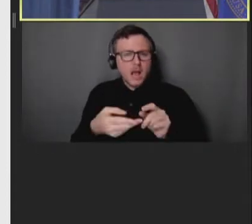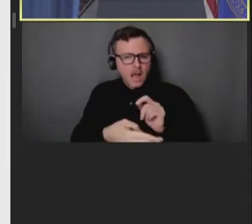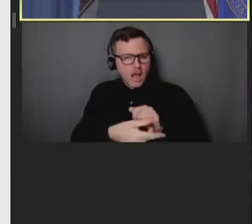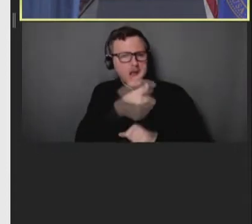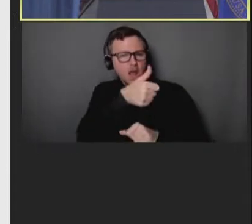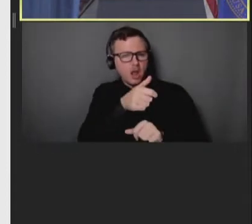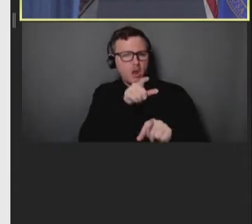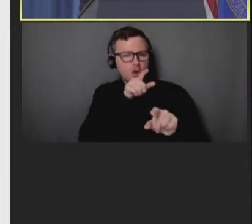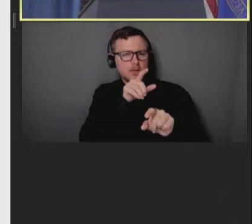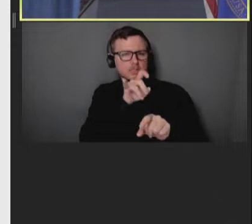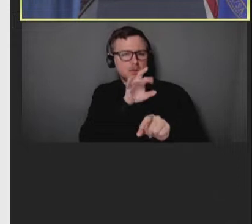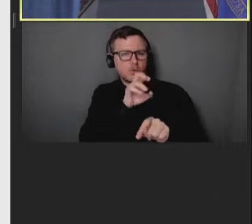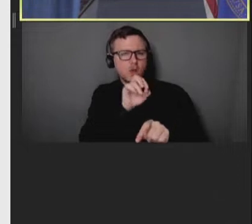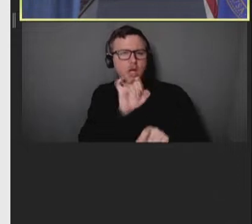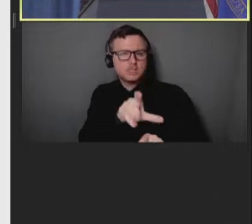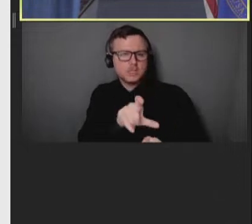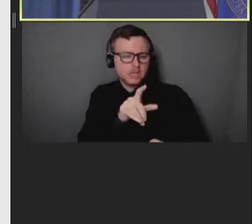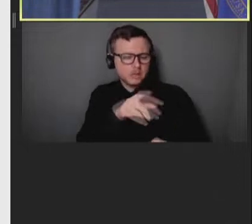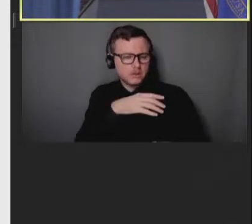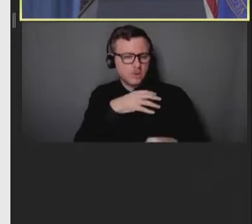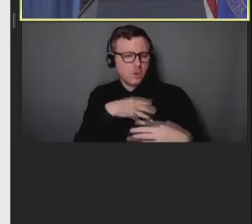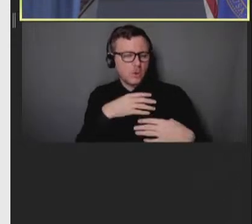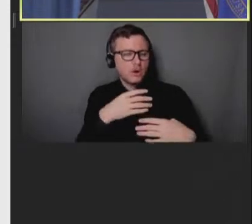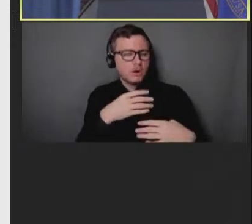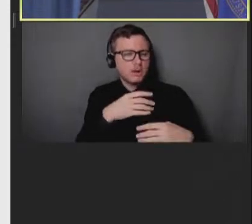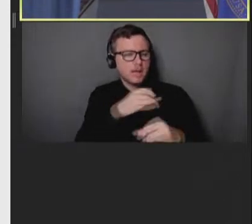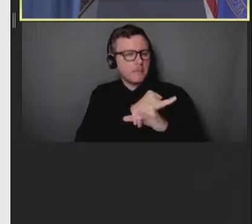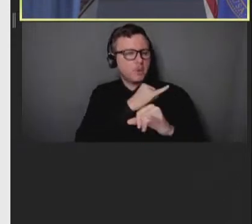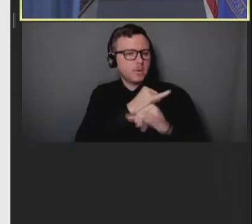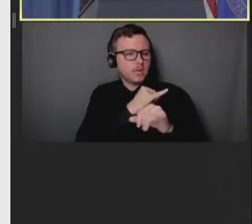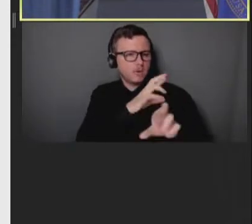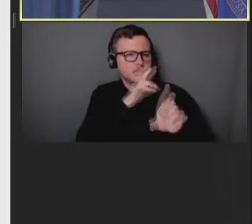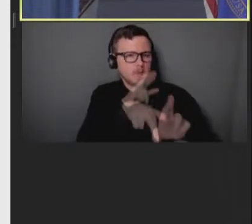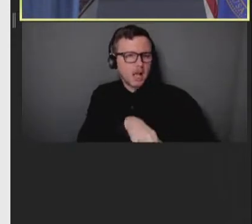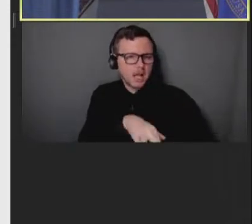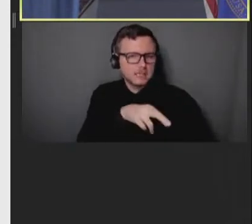28 days as compared to the homologous J and J, which had the lowest responses.